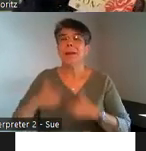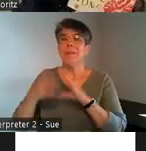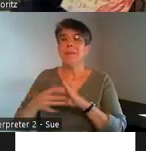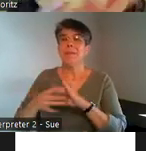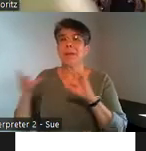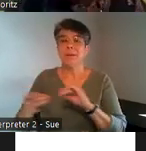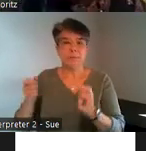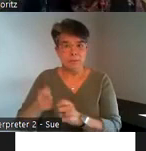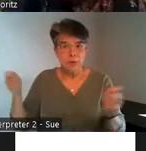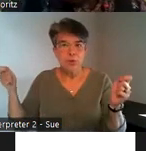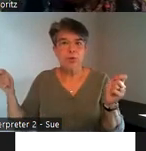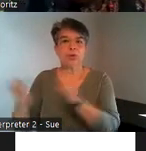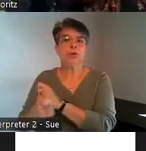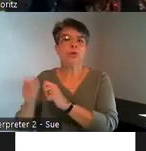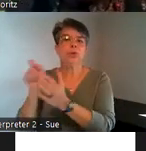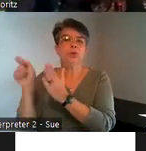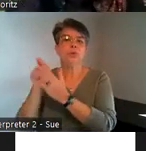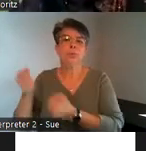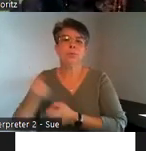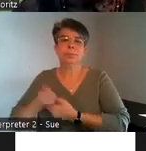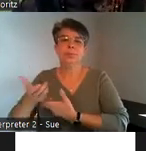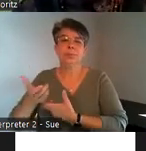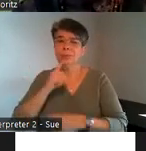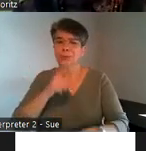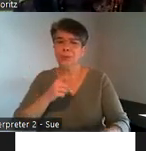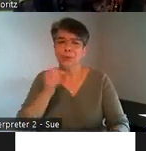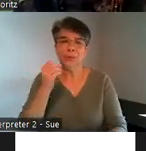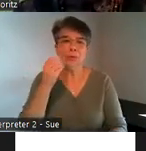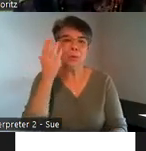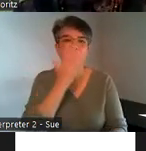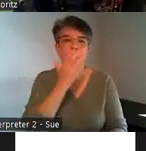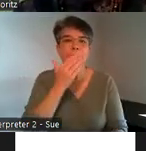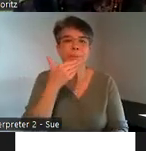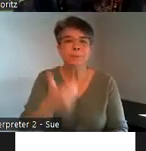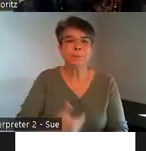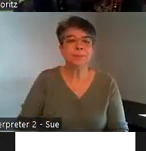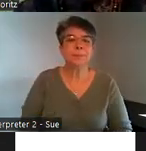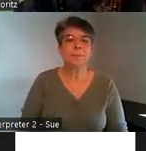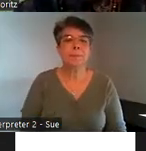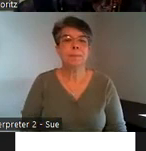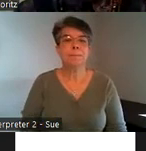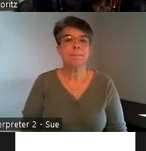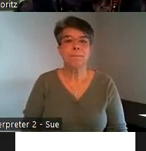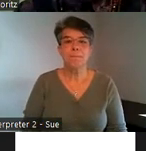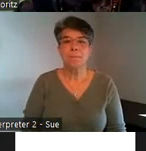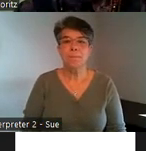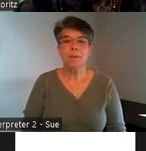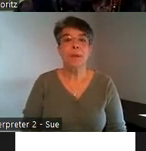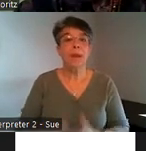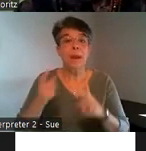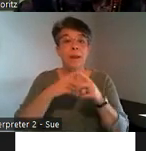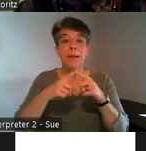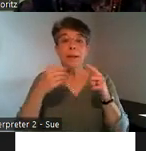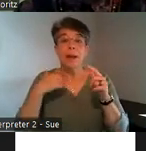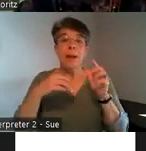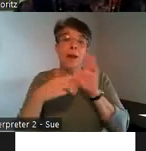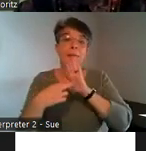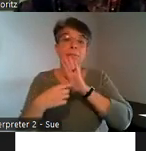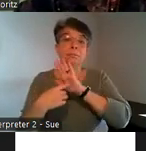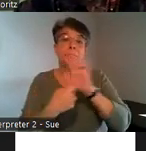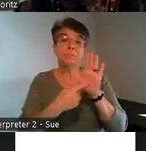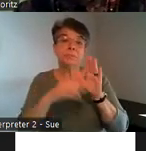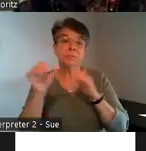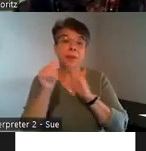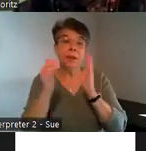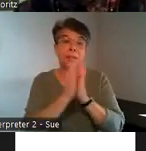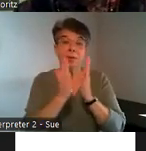so good so good um but yeah and then here's some other I want to share some folks to check out on